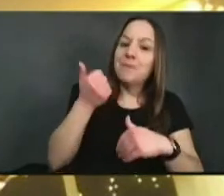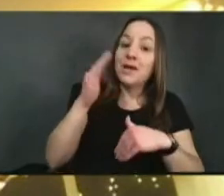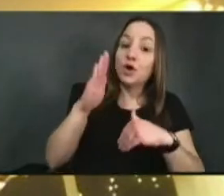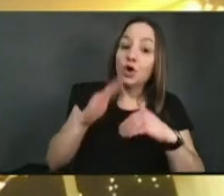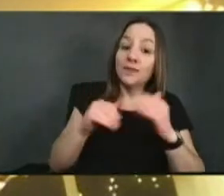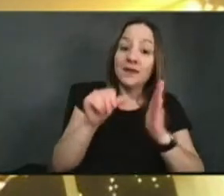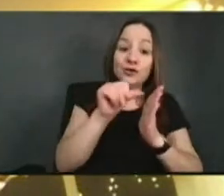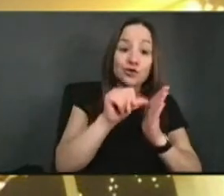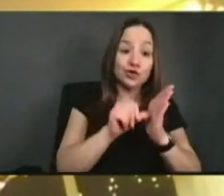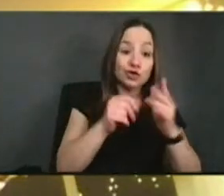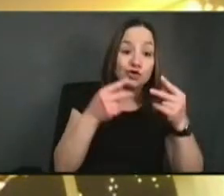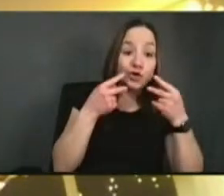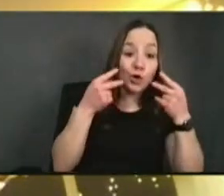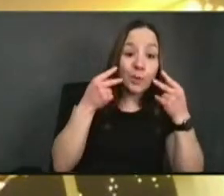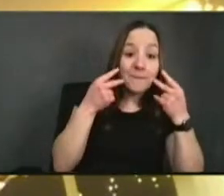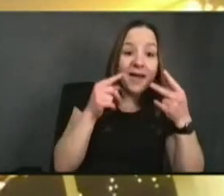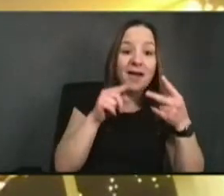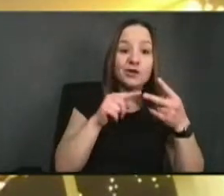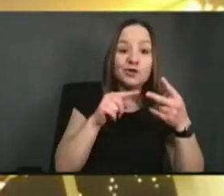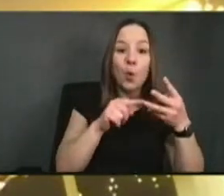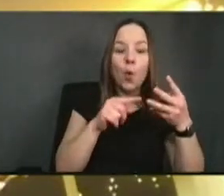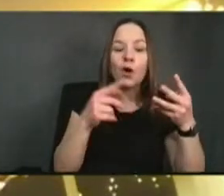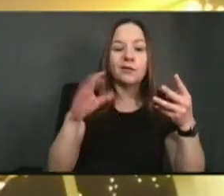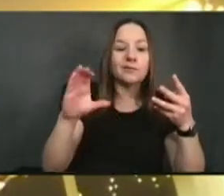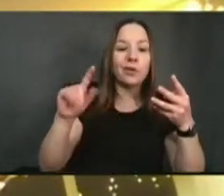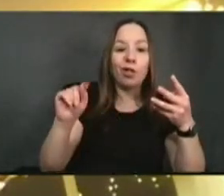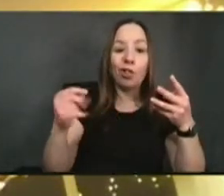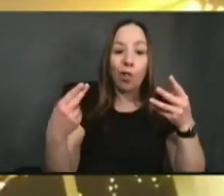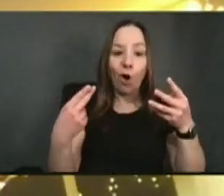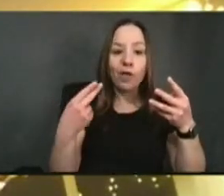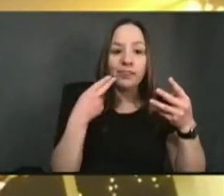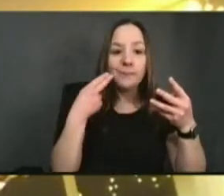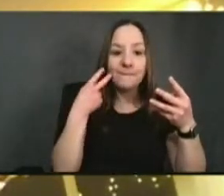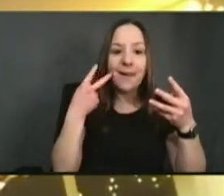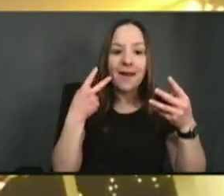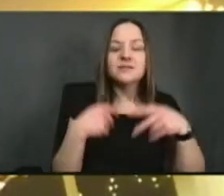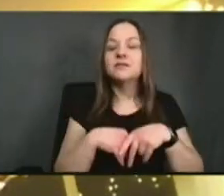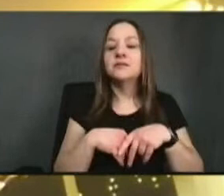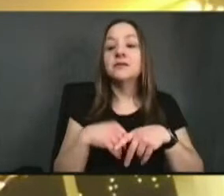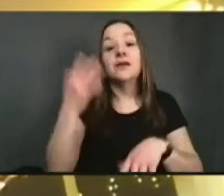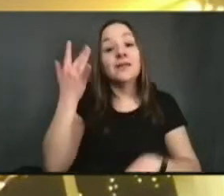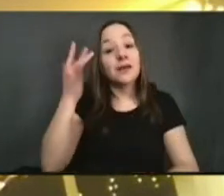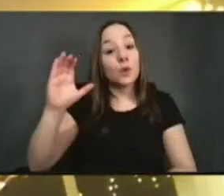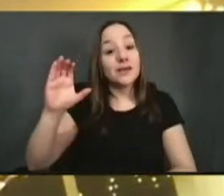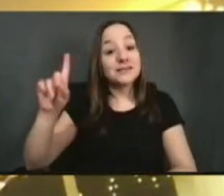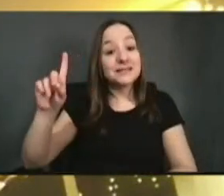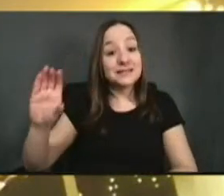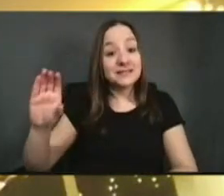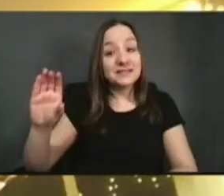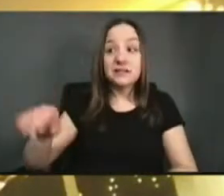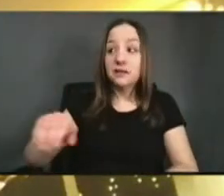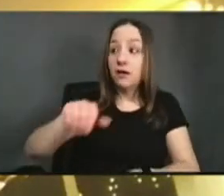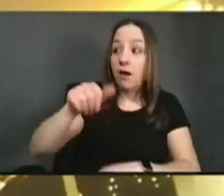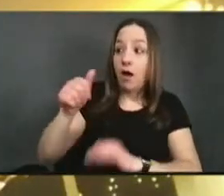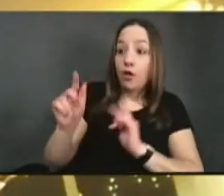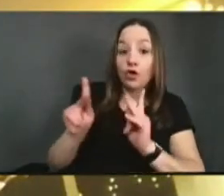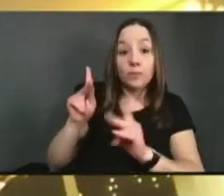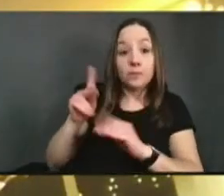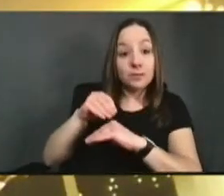better than either surgical mask or a cloth mask. Anso tt's